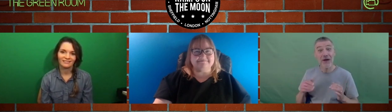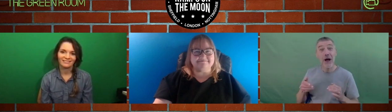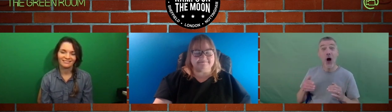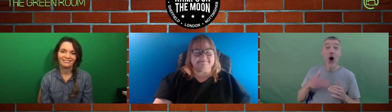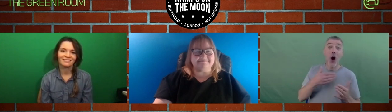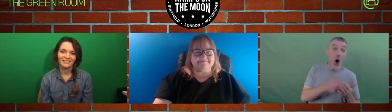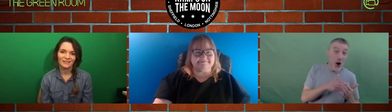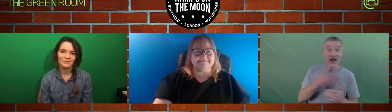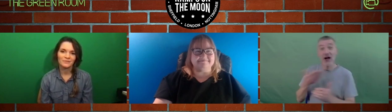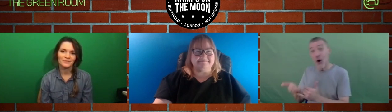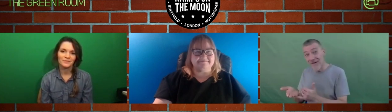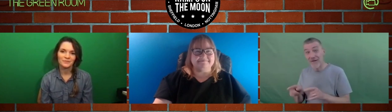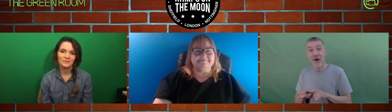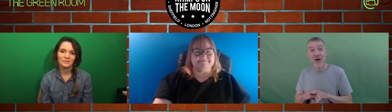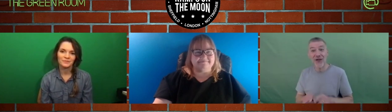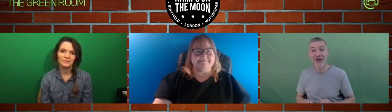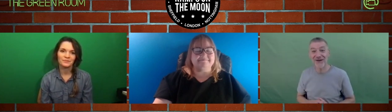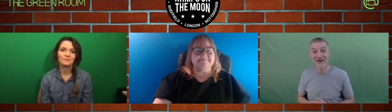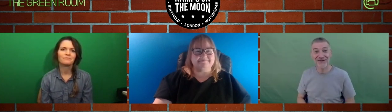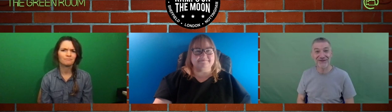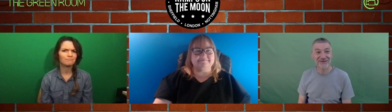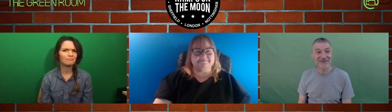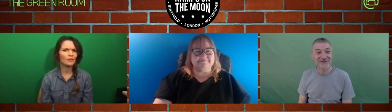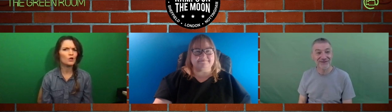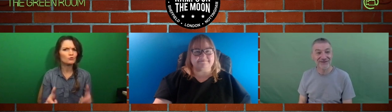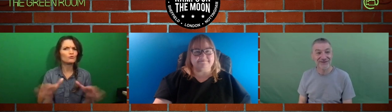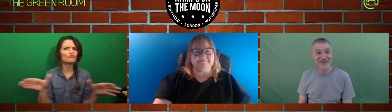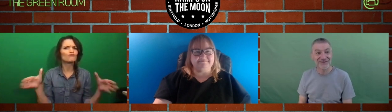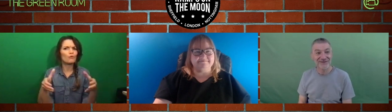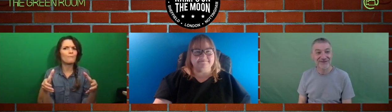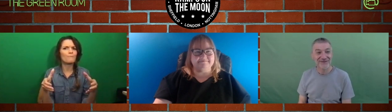Yeah they were a good gang weren't they? A really good team